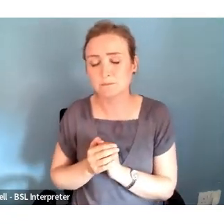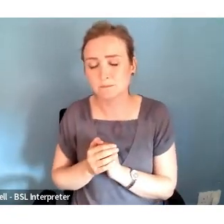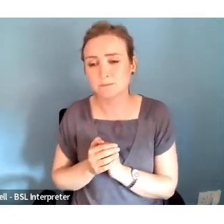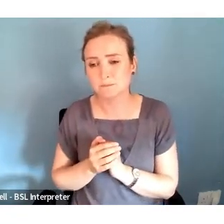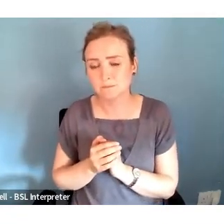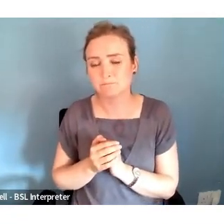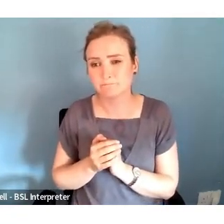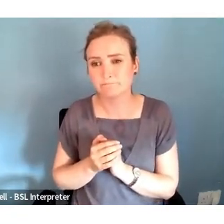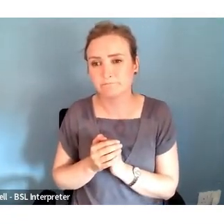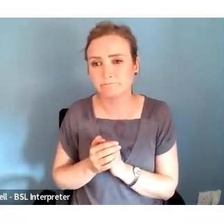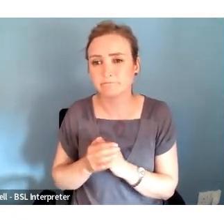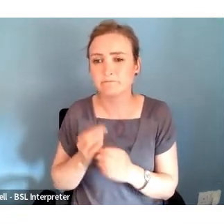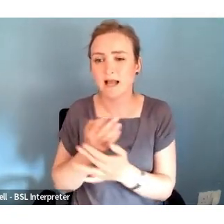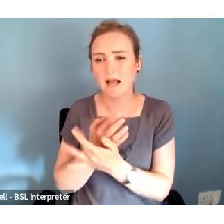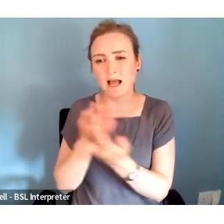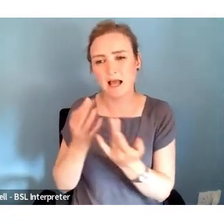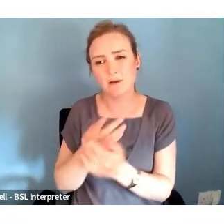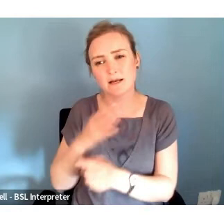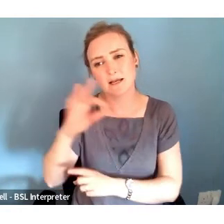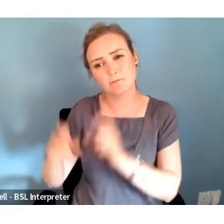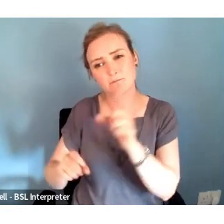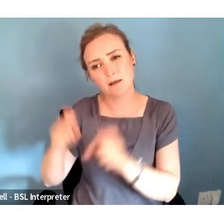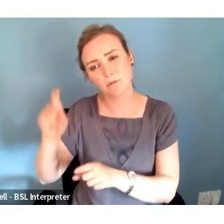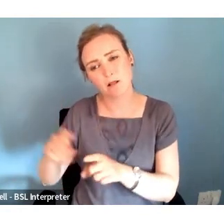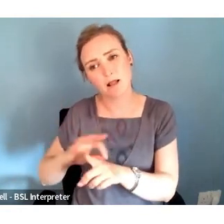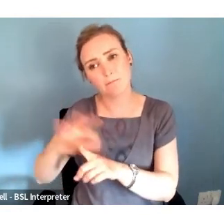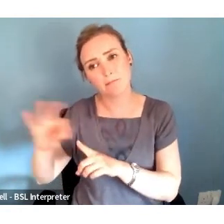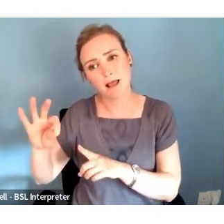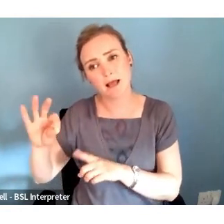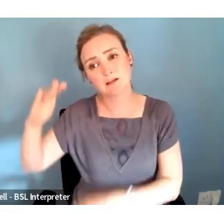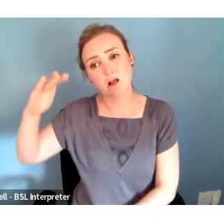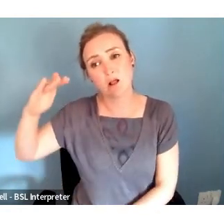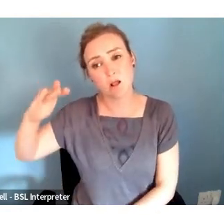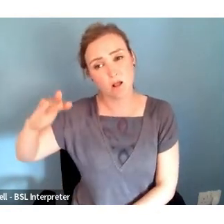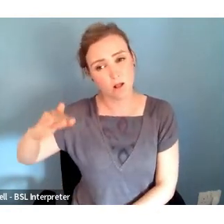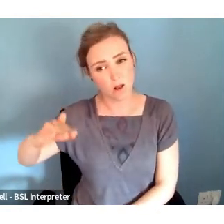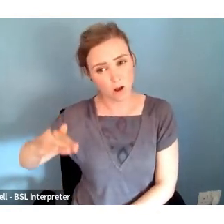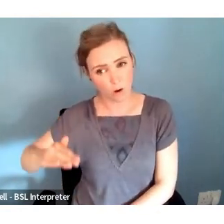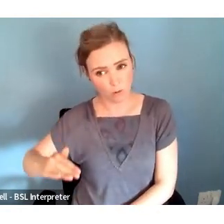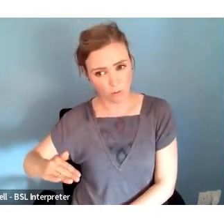s was down but that is probably a good thing; so we get quite a lot of applications for all of our